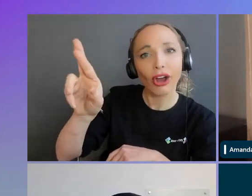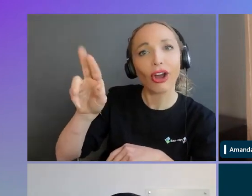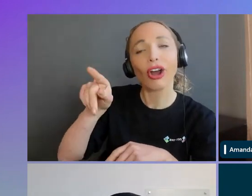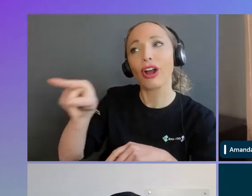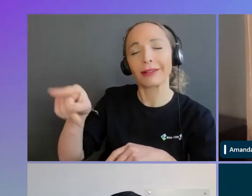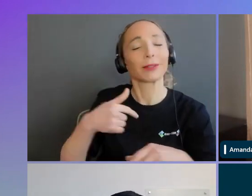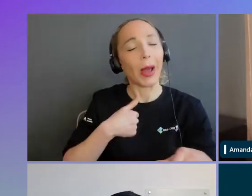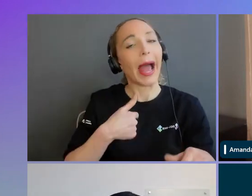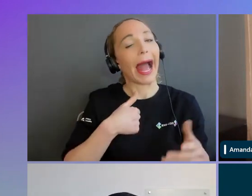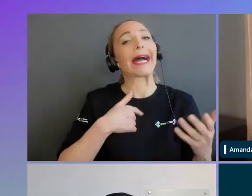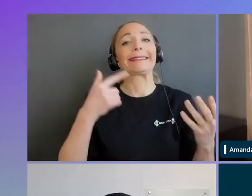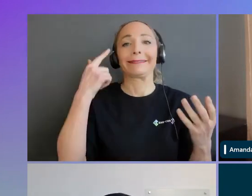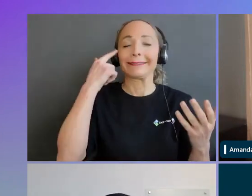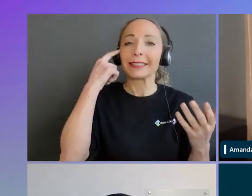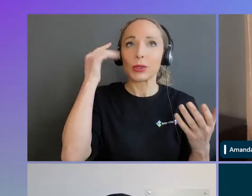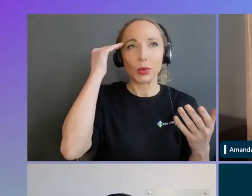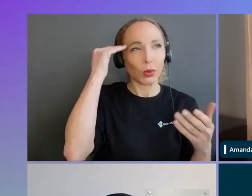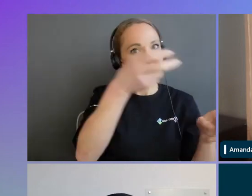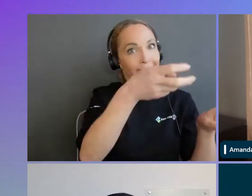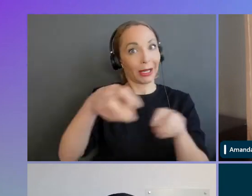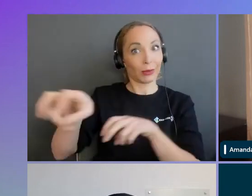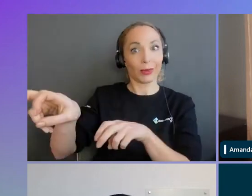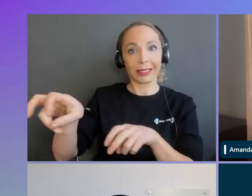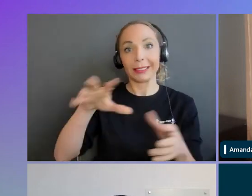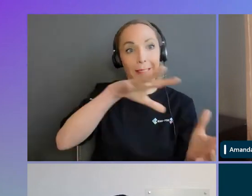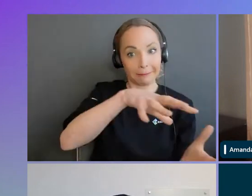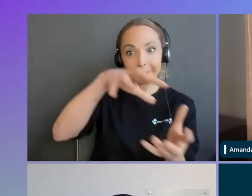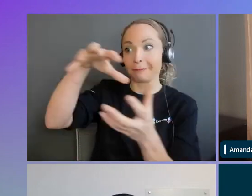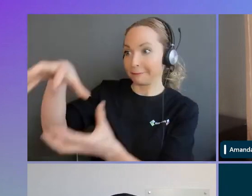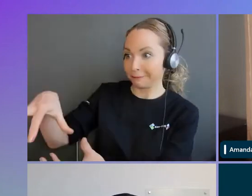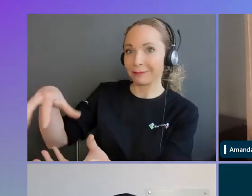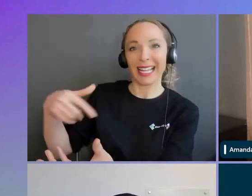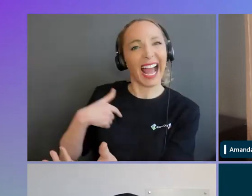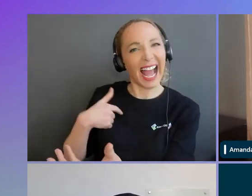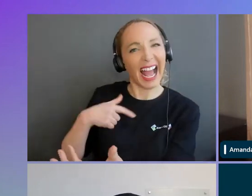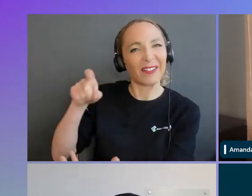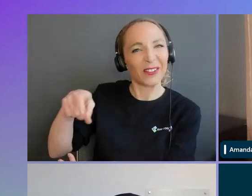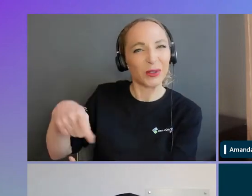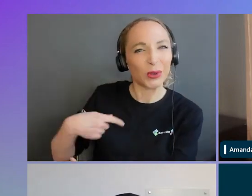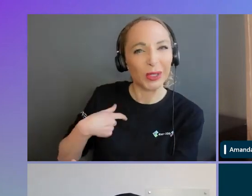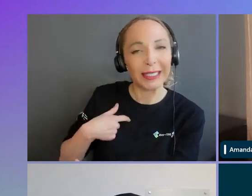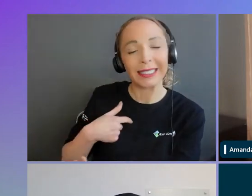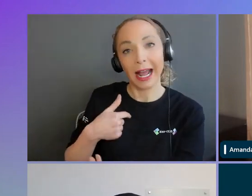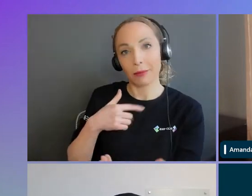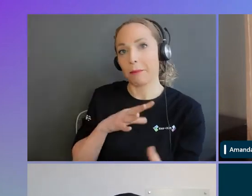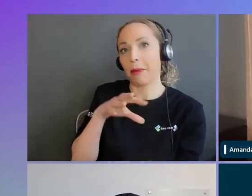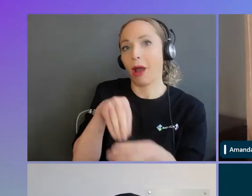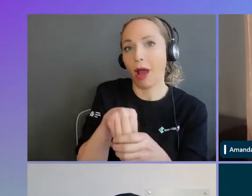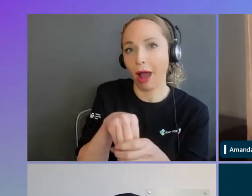in the tickets because I'm part of that, that migration project at the time. But we also have our, um, we have our product